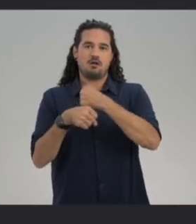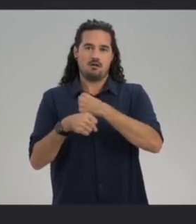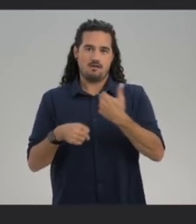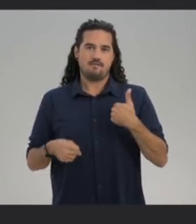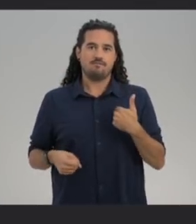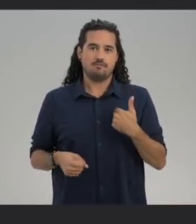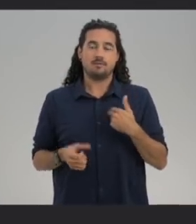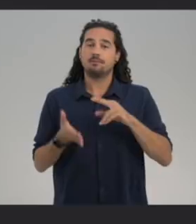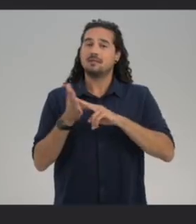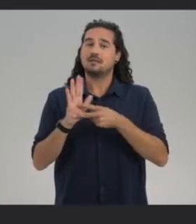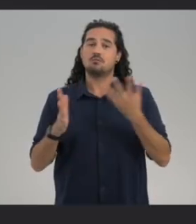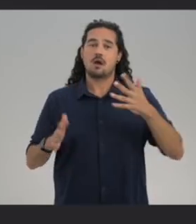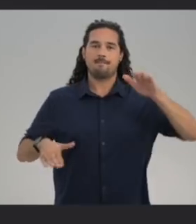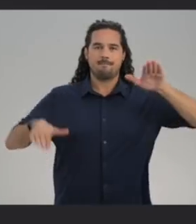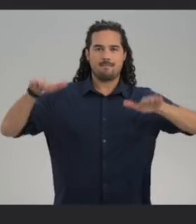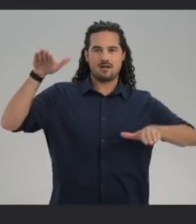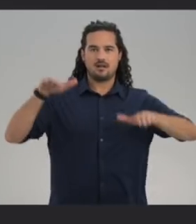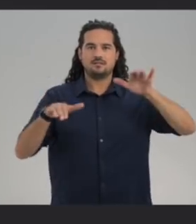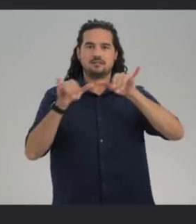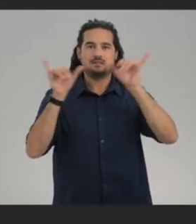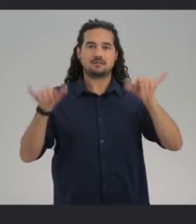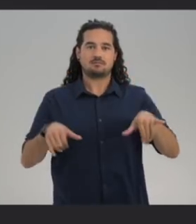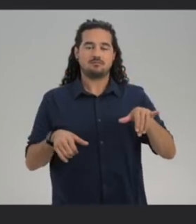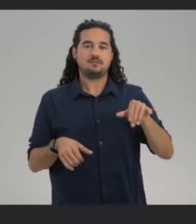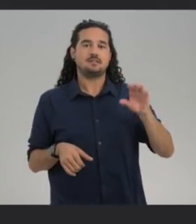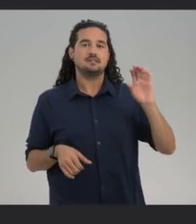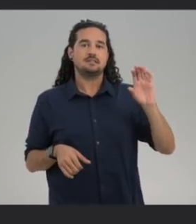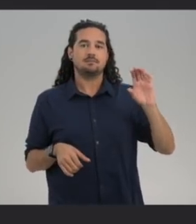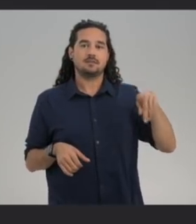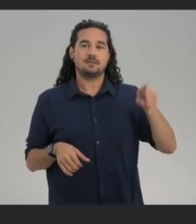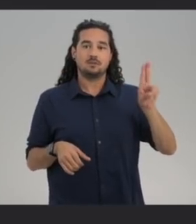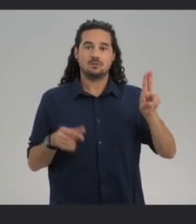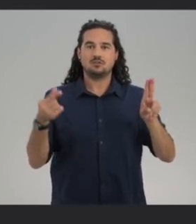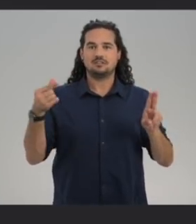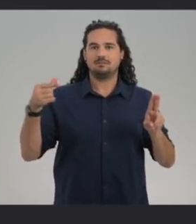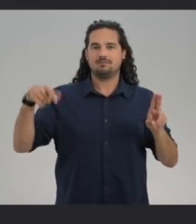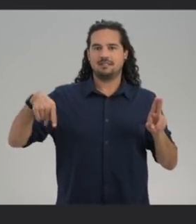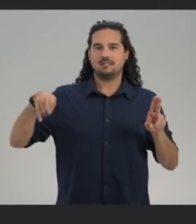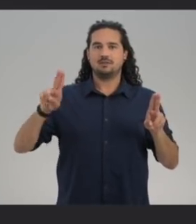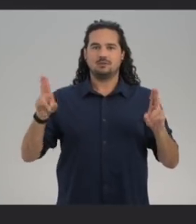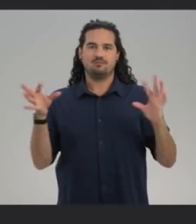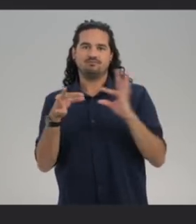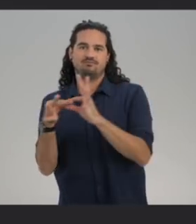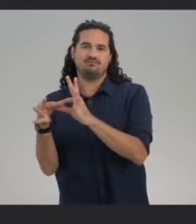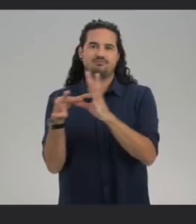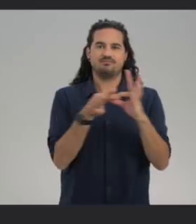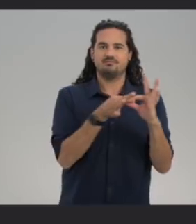This results in a balanced system with a GPU that complements the incredible performance of our CPU complex.